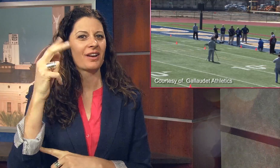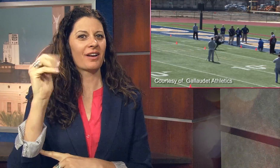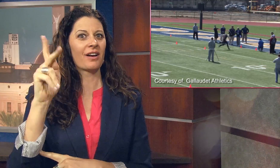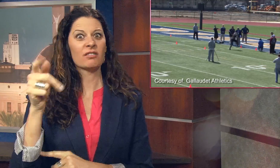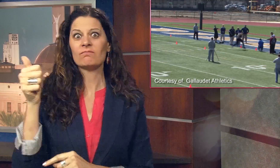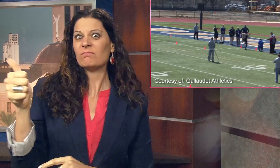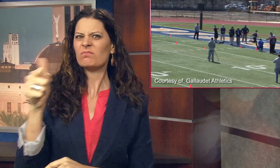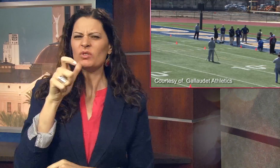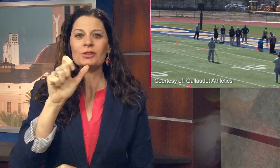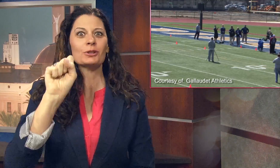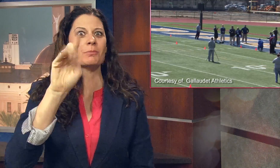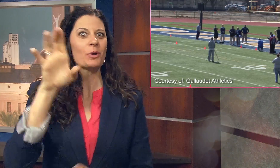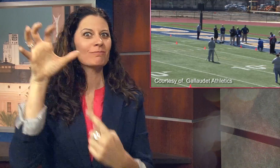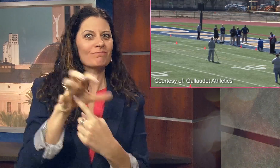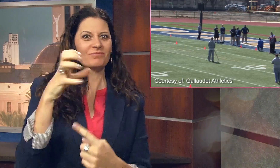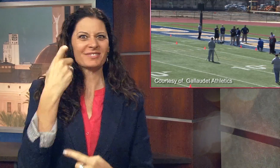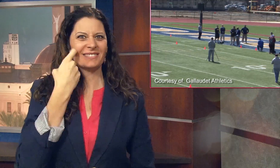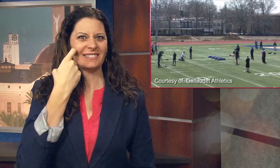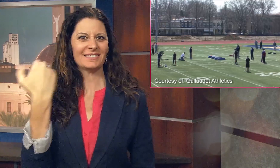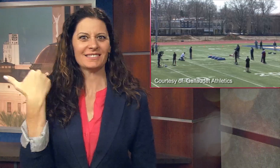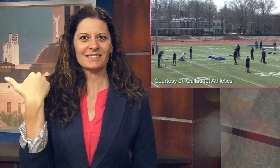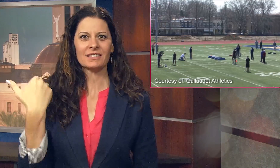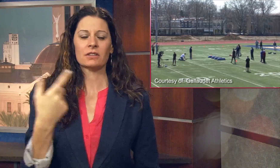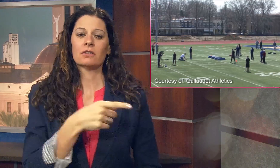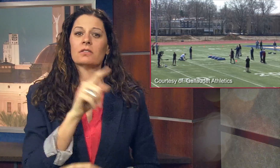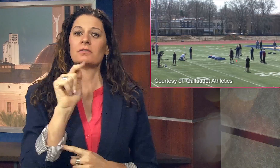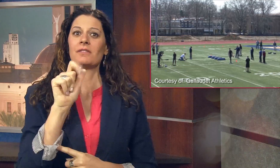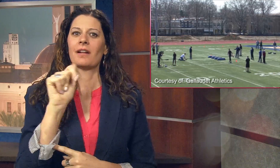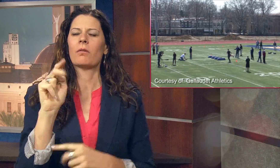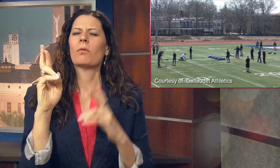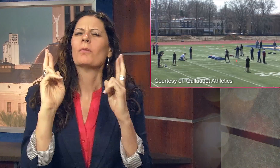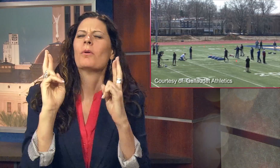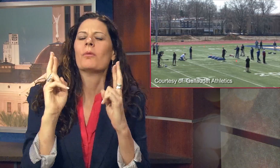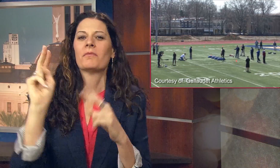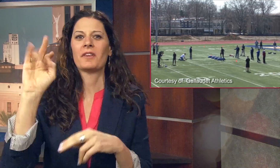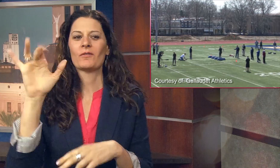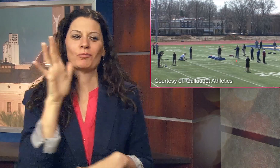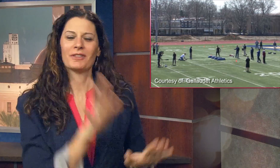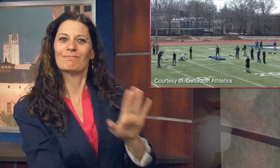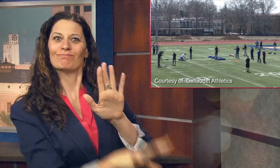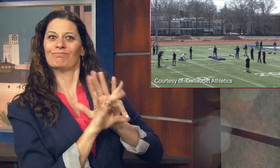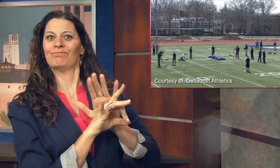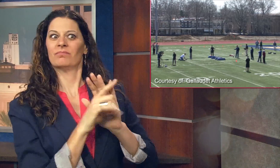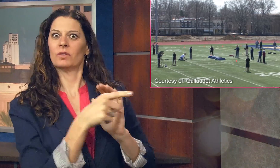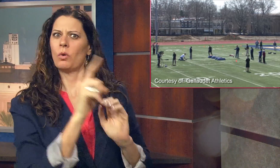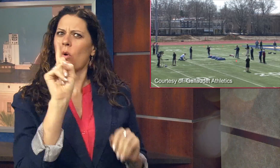SEAHAWKS. TALAAT HAS WON MULTIPLE AWARDS DURING HIS TIME AT GALLAUDET AND IS CURRENTLY THE